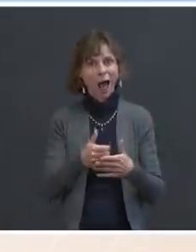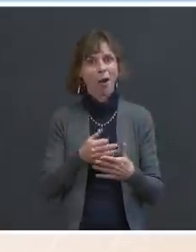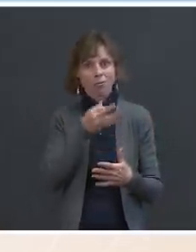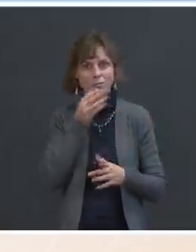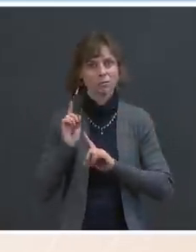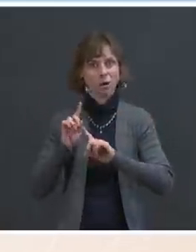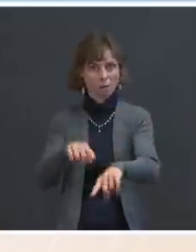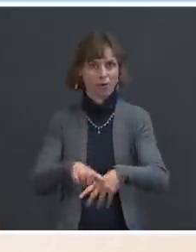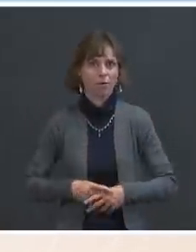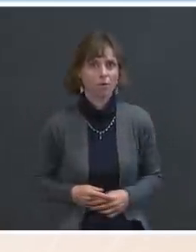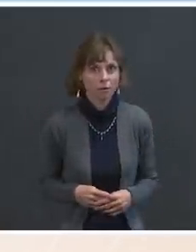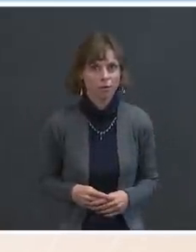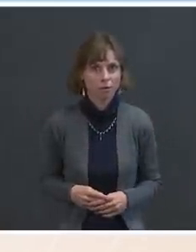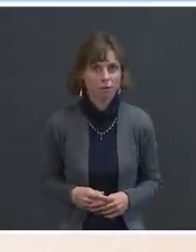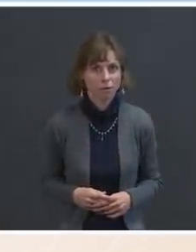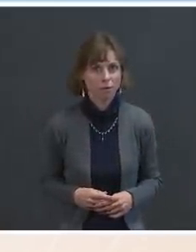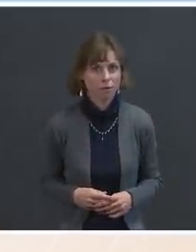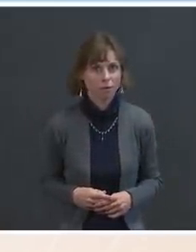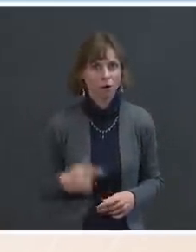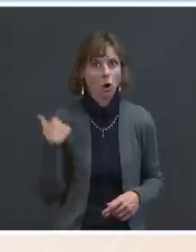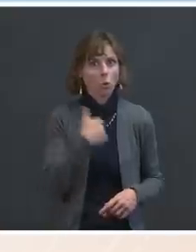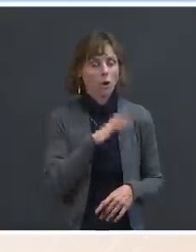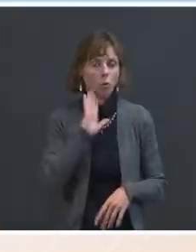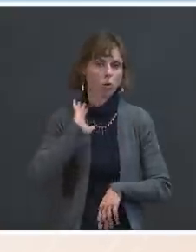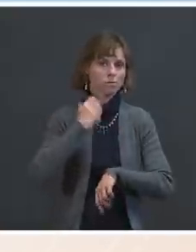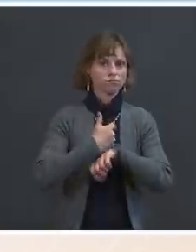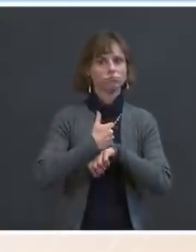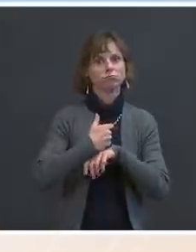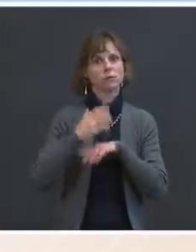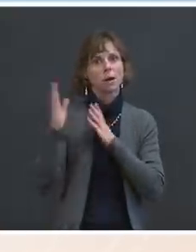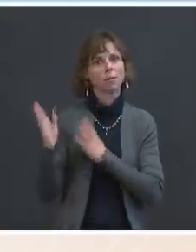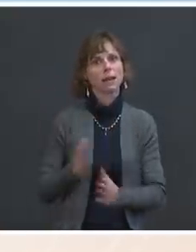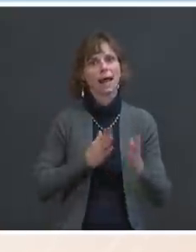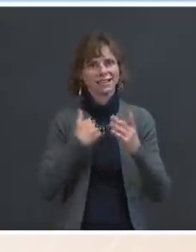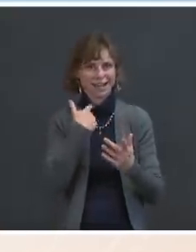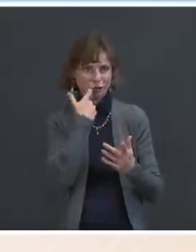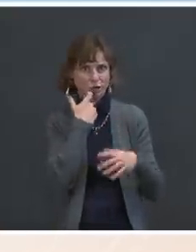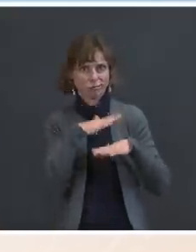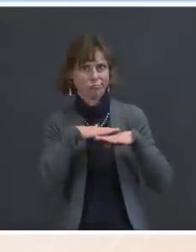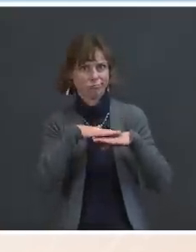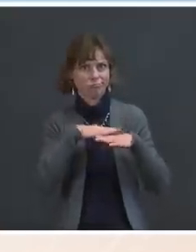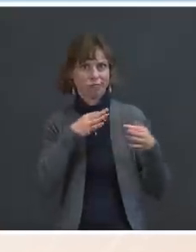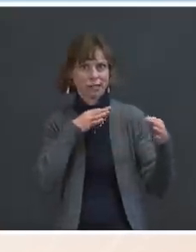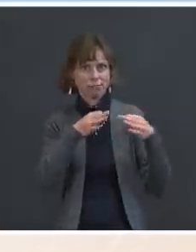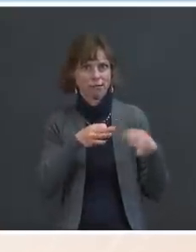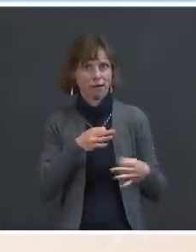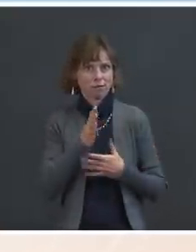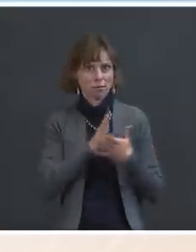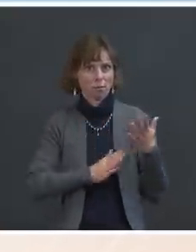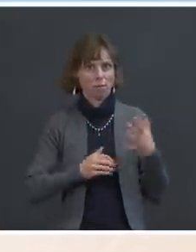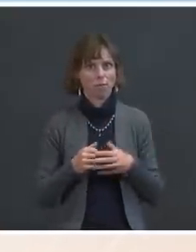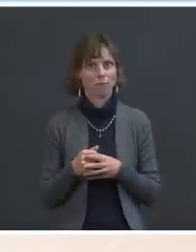we are going to swiftly put in place implementation plans -- I've touched on a little bit of that -- and plans to get aid to the people